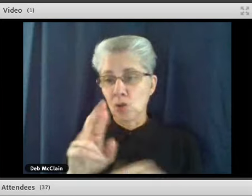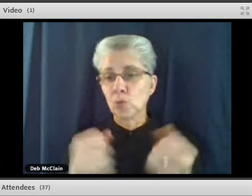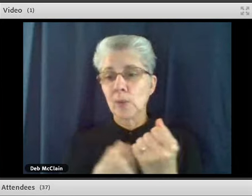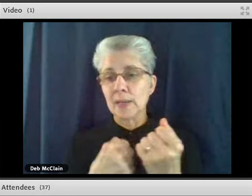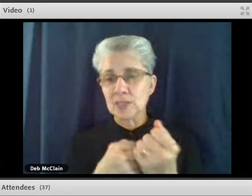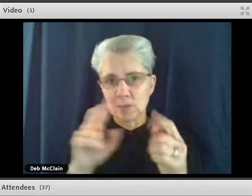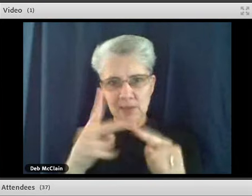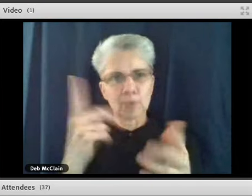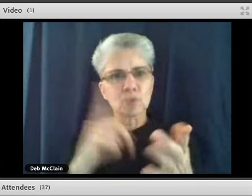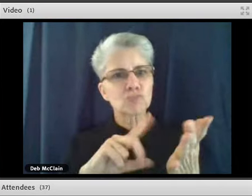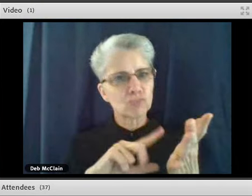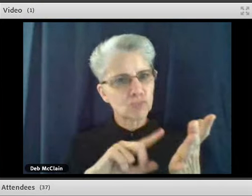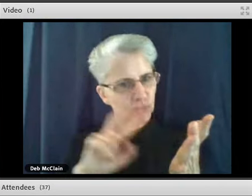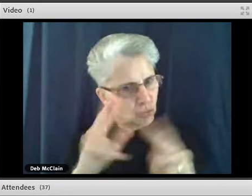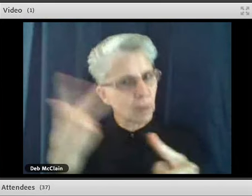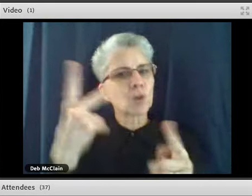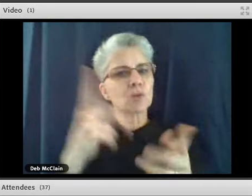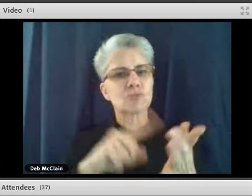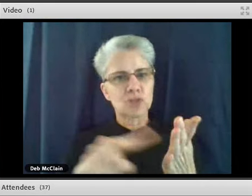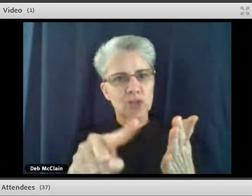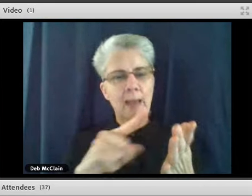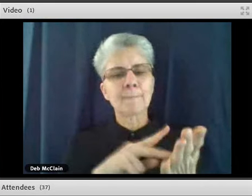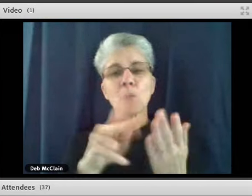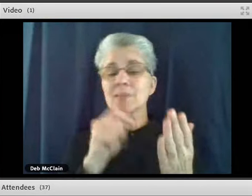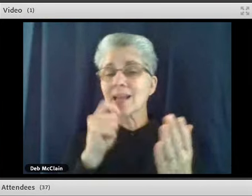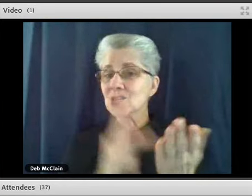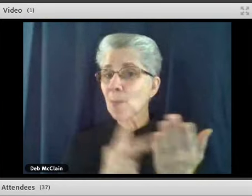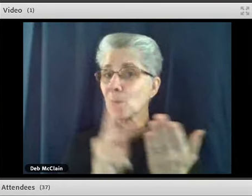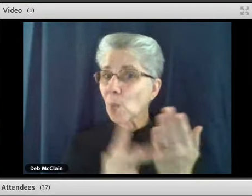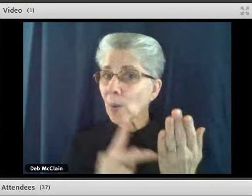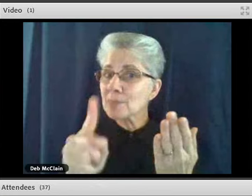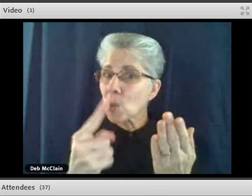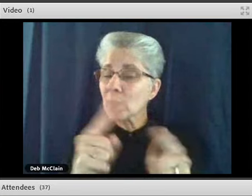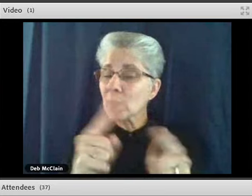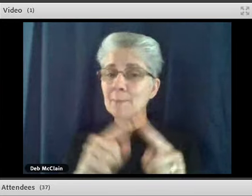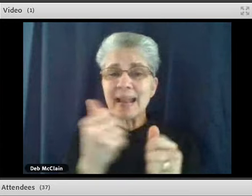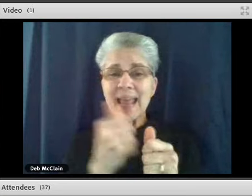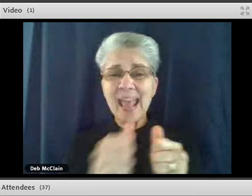"Utilizing all your resources to double and triple check -- to triple check your programs." And not just your programs,